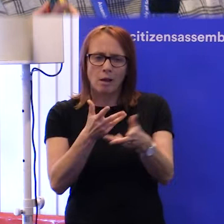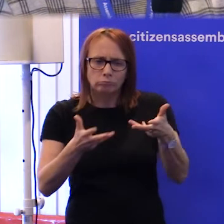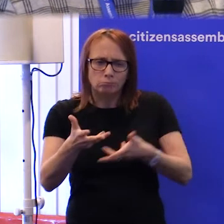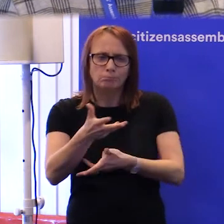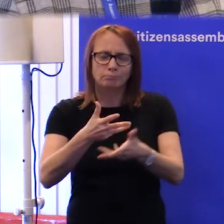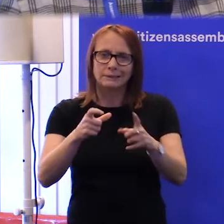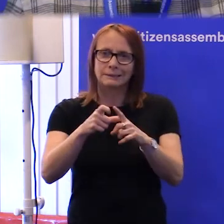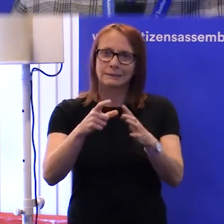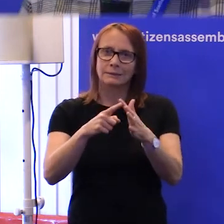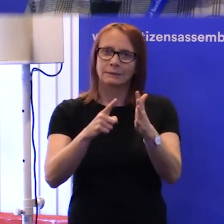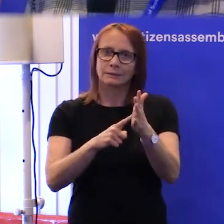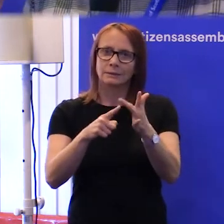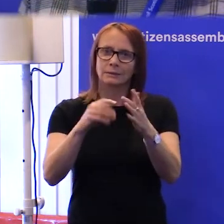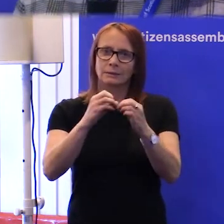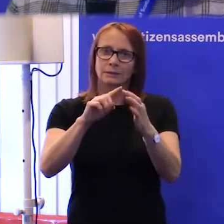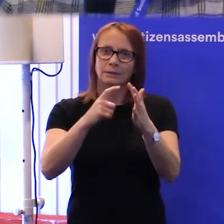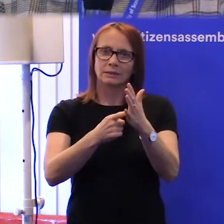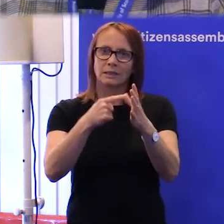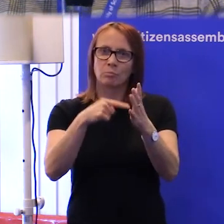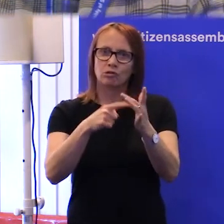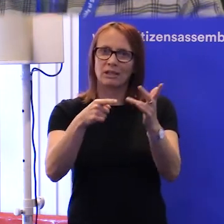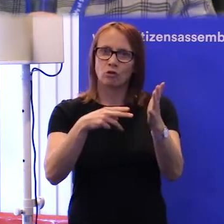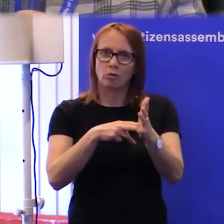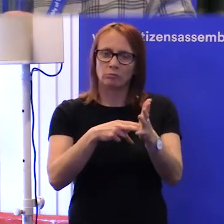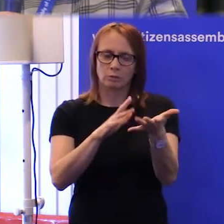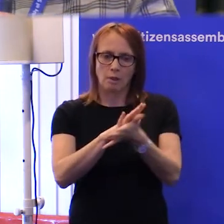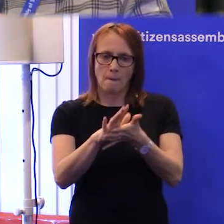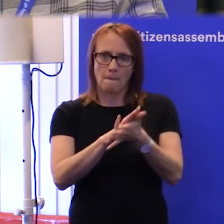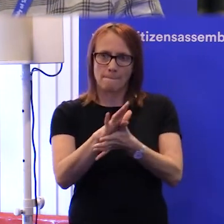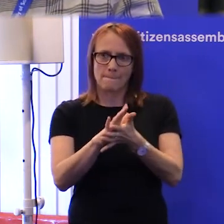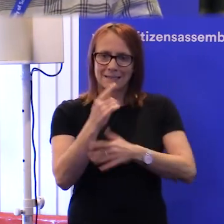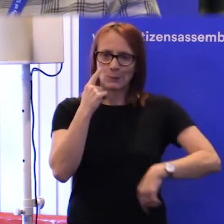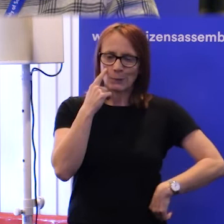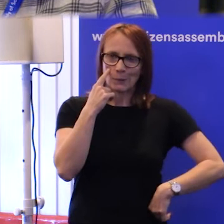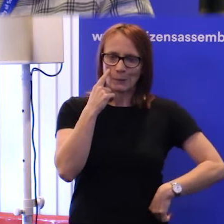something different we're talking about that idea of weighing up looking at